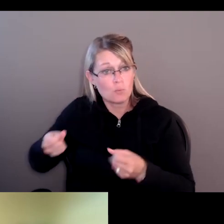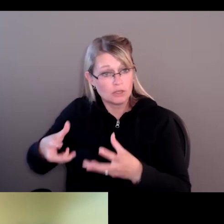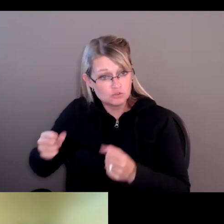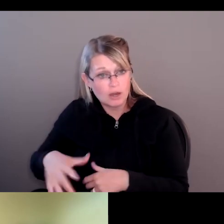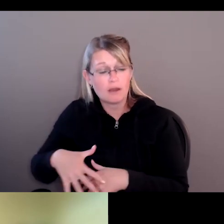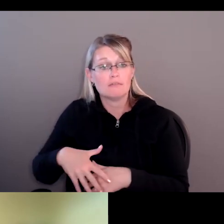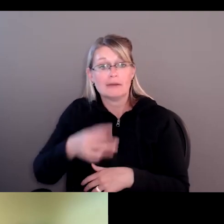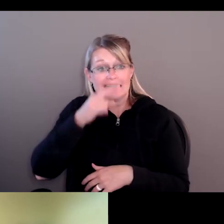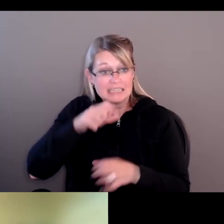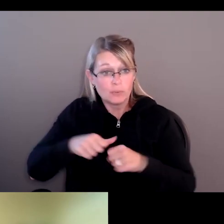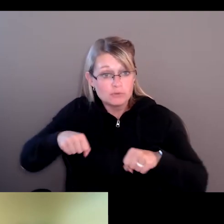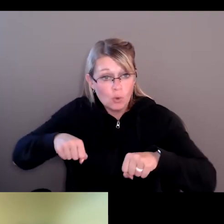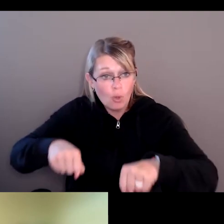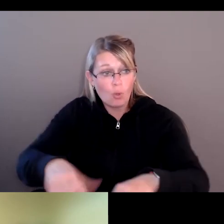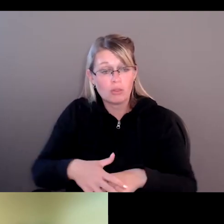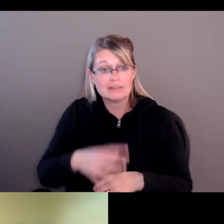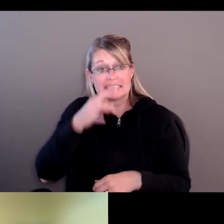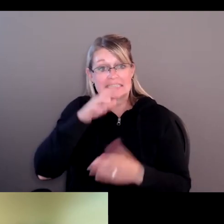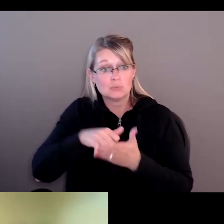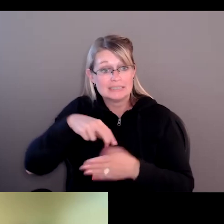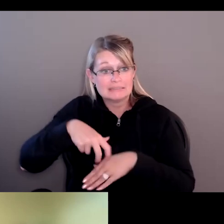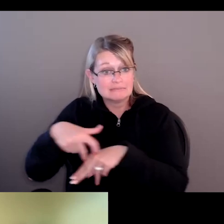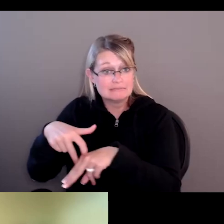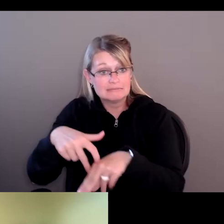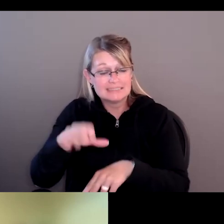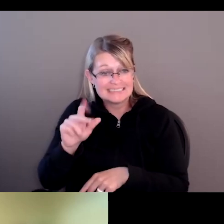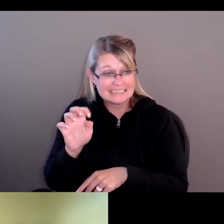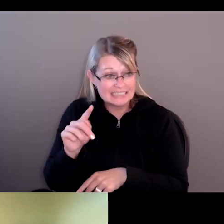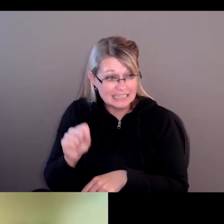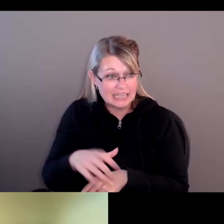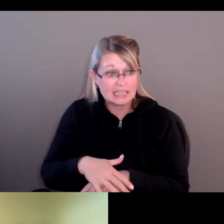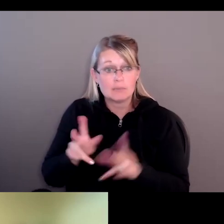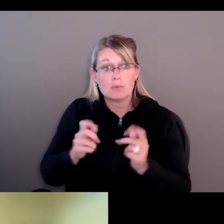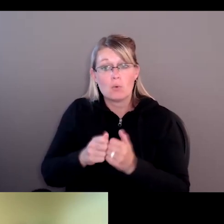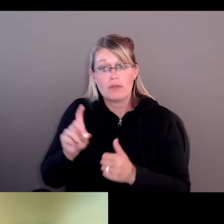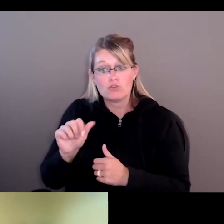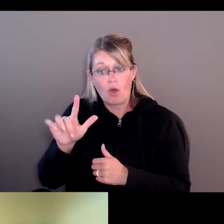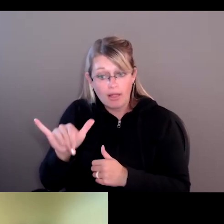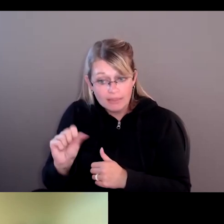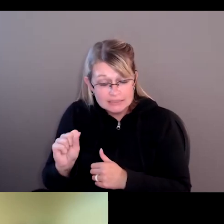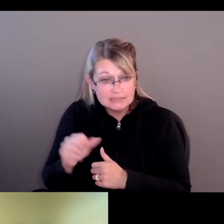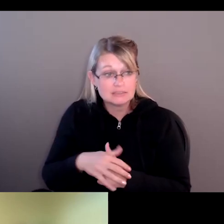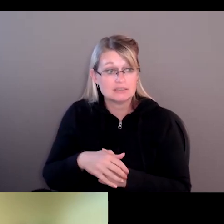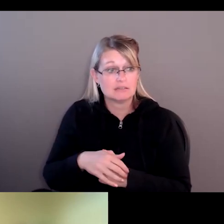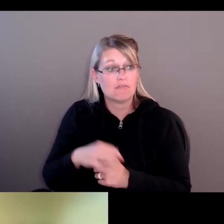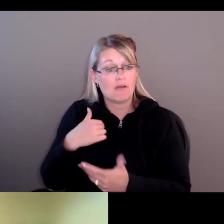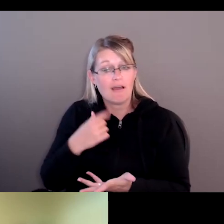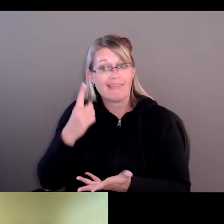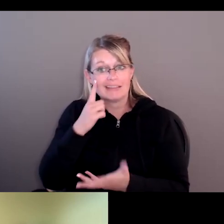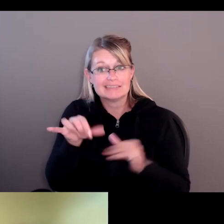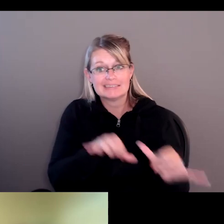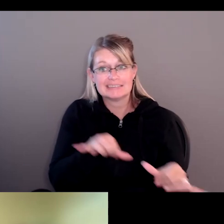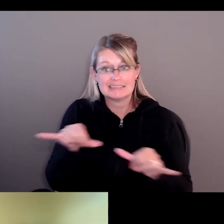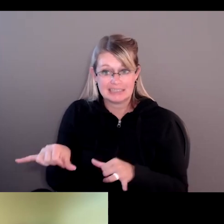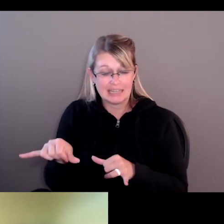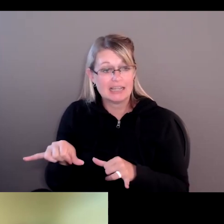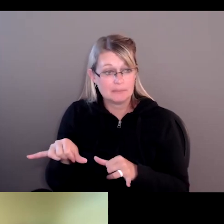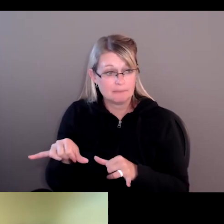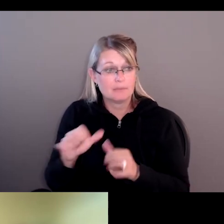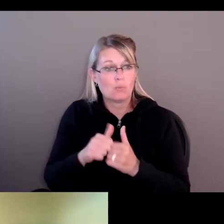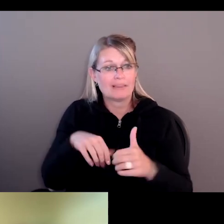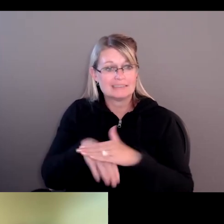kids on skates, people with dollies and I think it's the same way around accessibility. It just